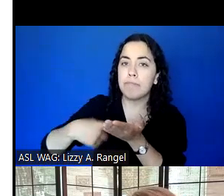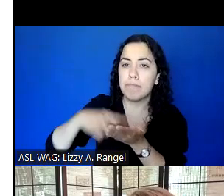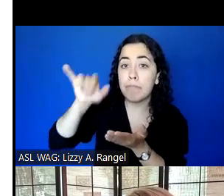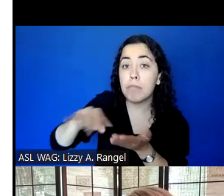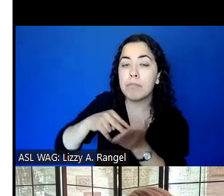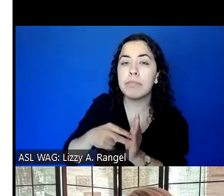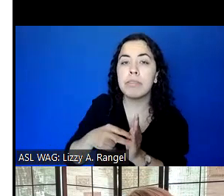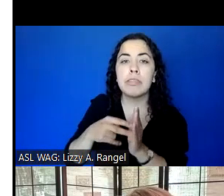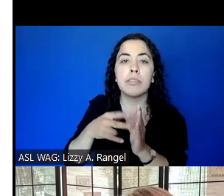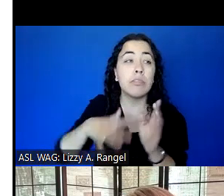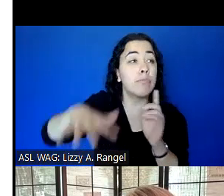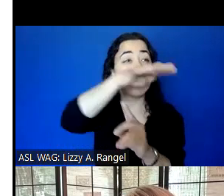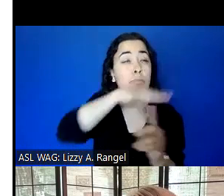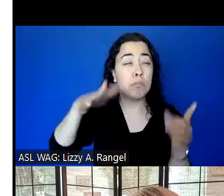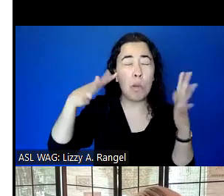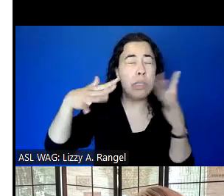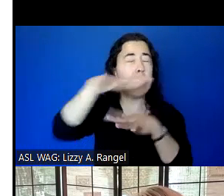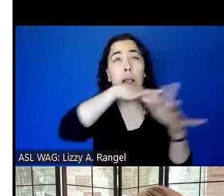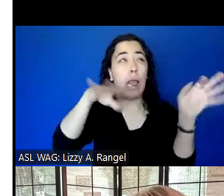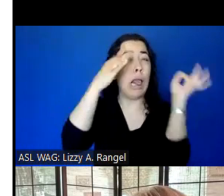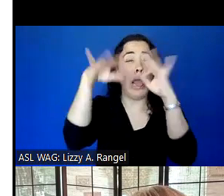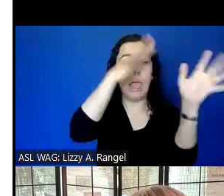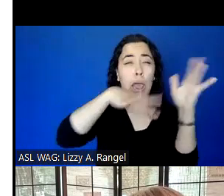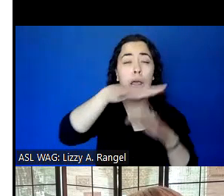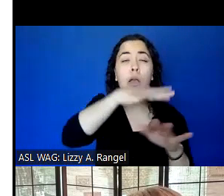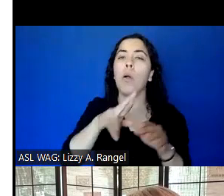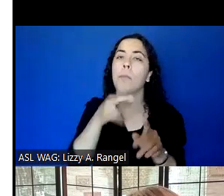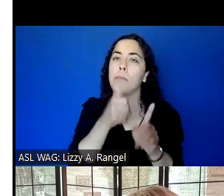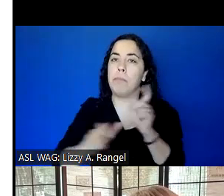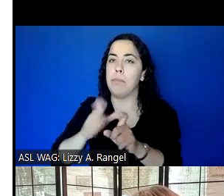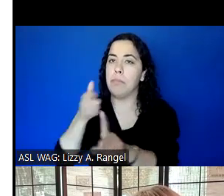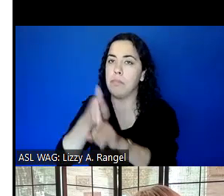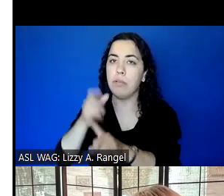maybe carrying a big box and they are on the train and their hands are otherwise